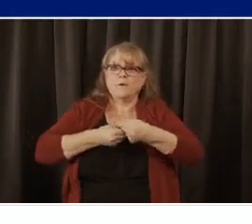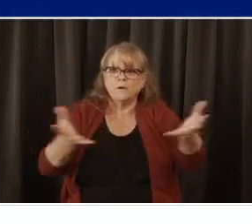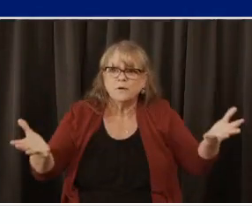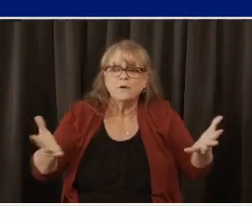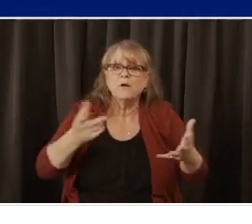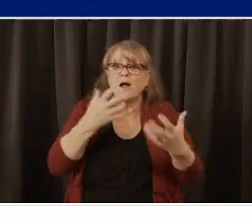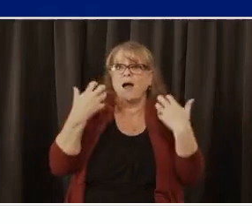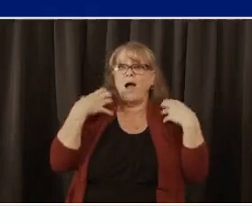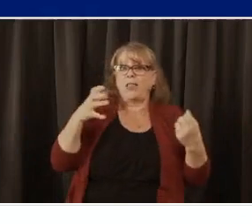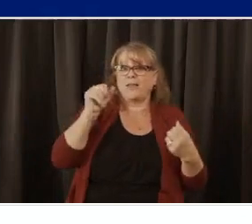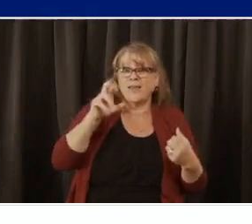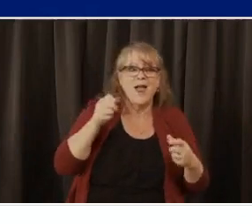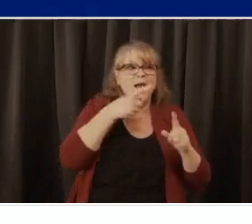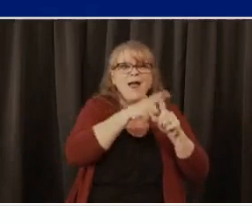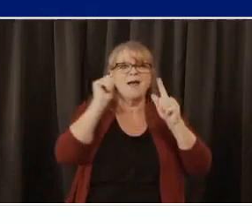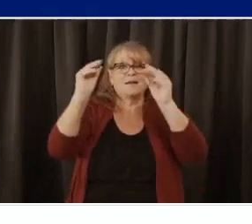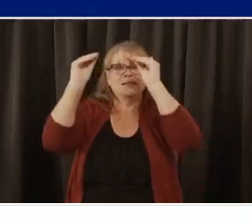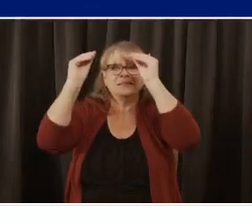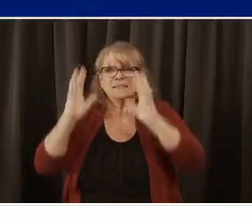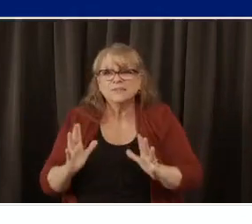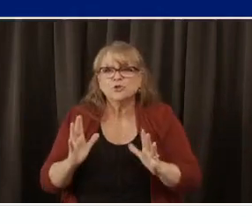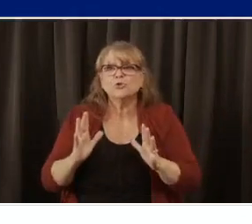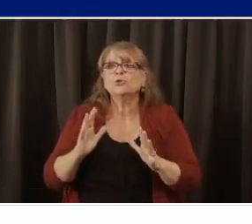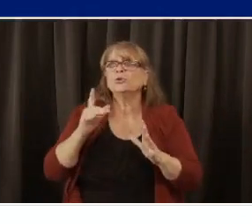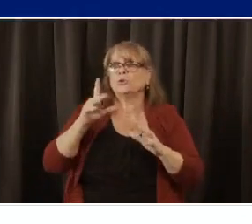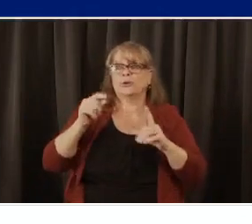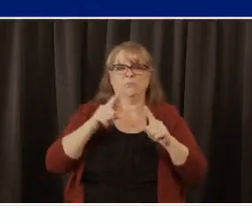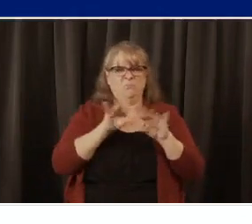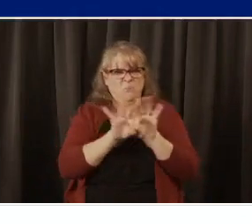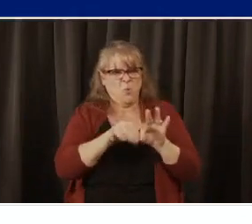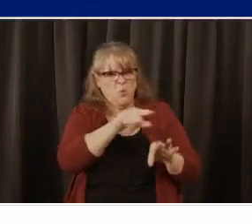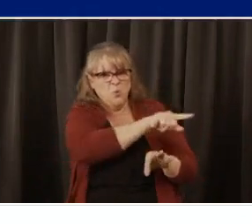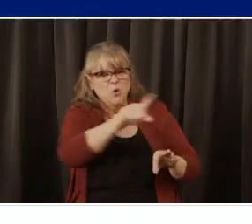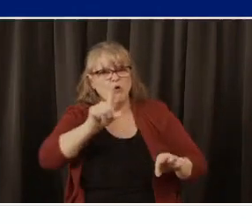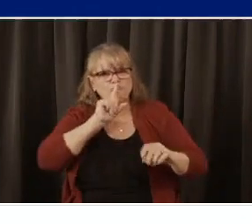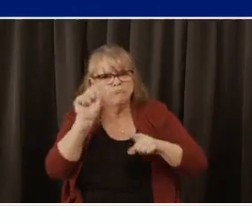we're also prepared for any other future emergencies. I'll turn it back over to the